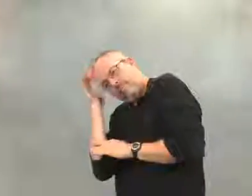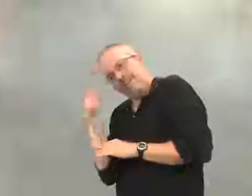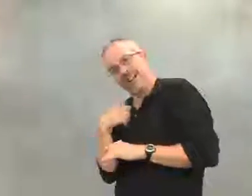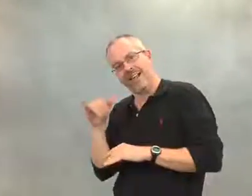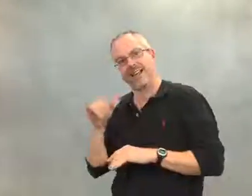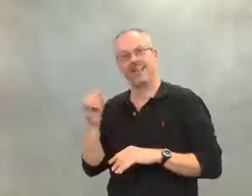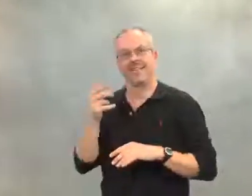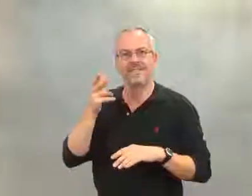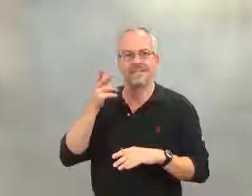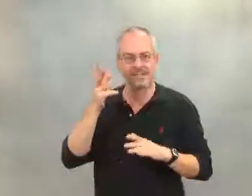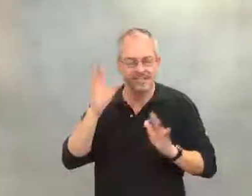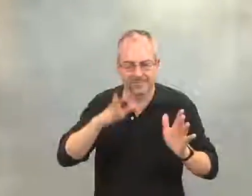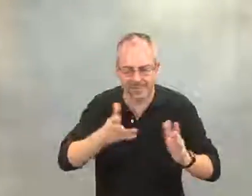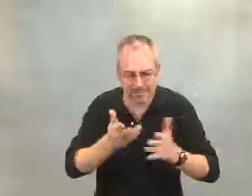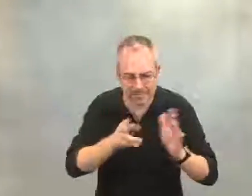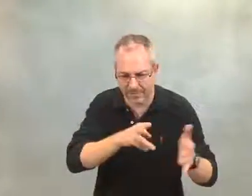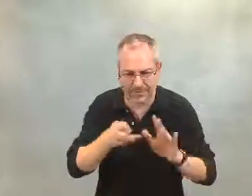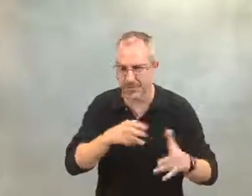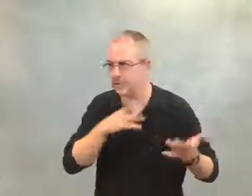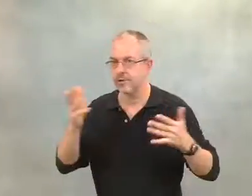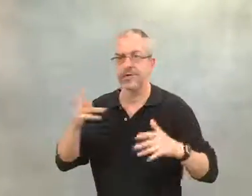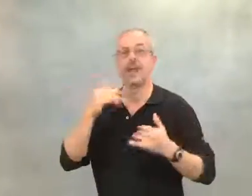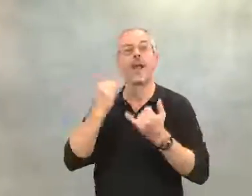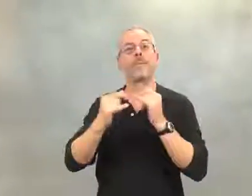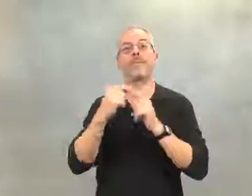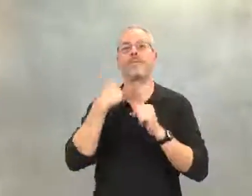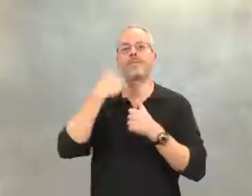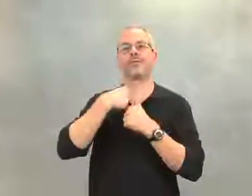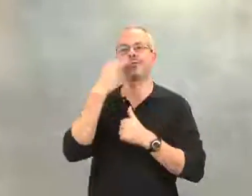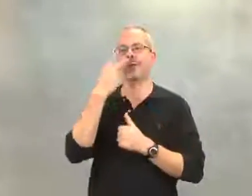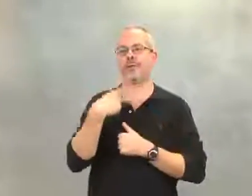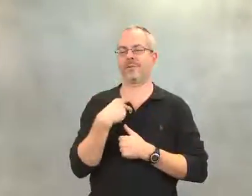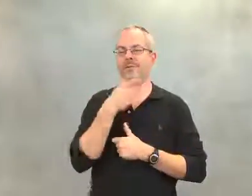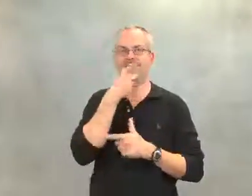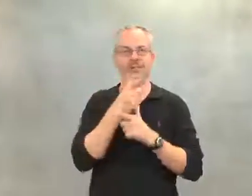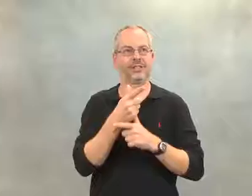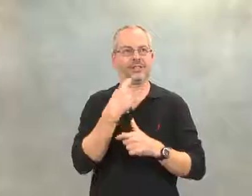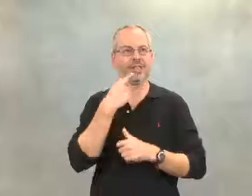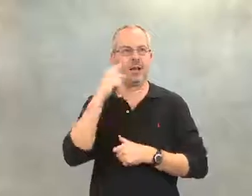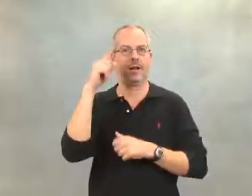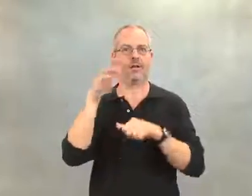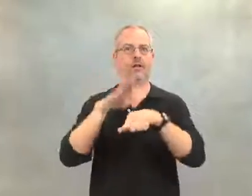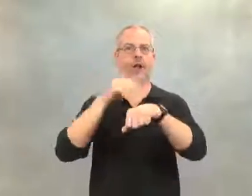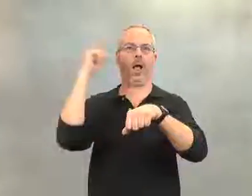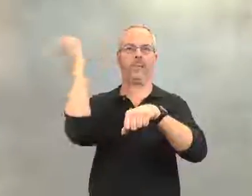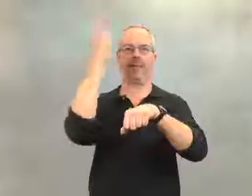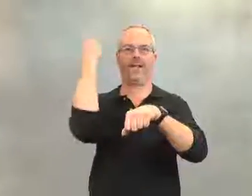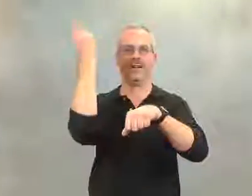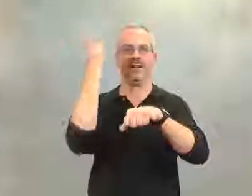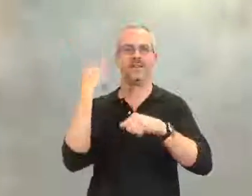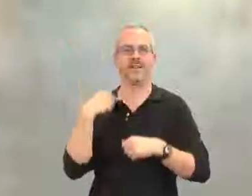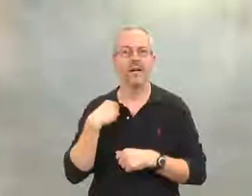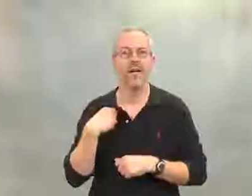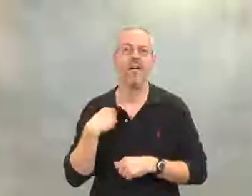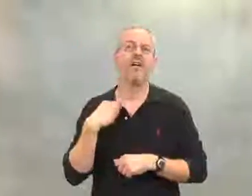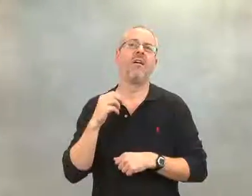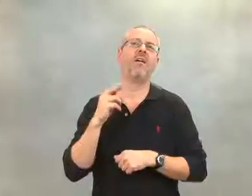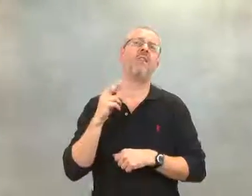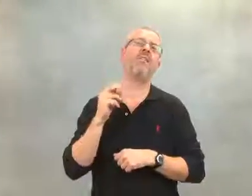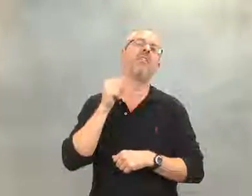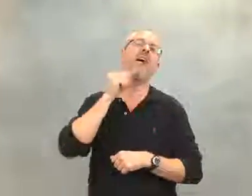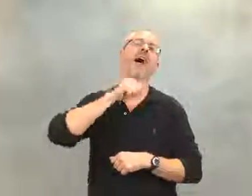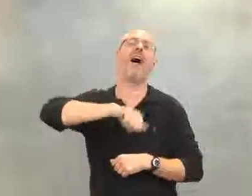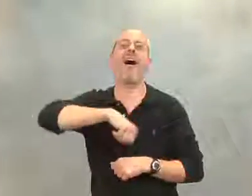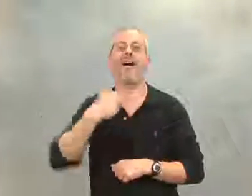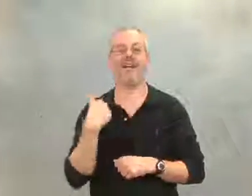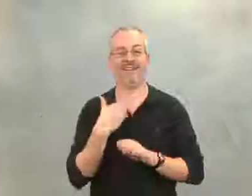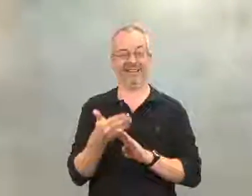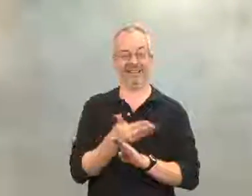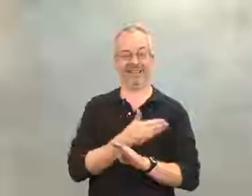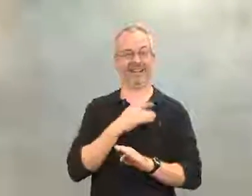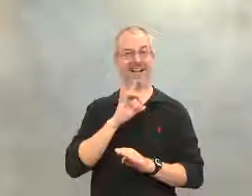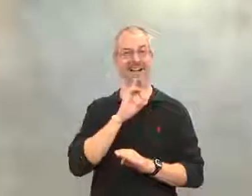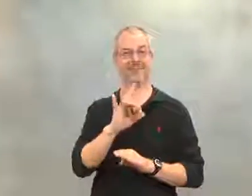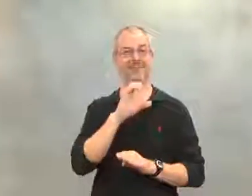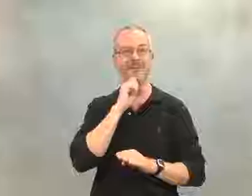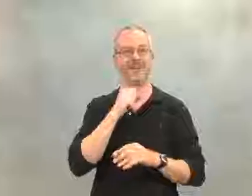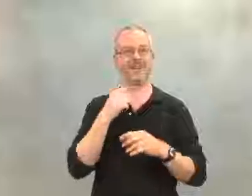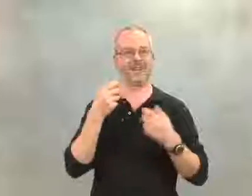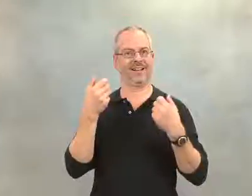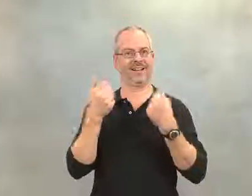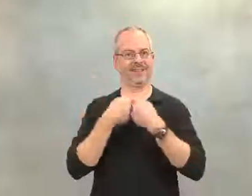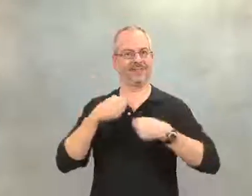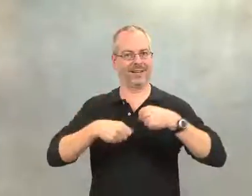There was a flurry of activity, and the last thing I remember seeing was my sister